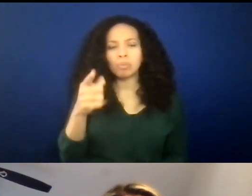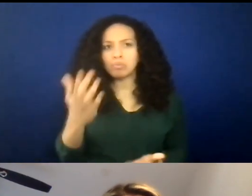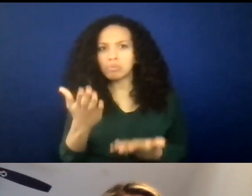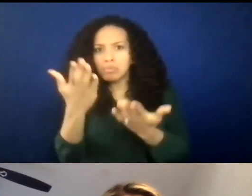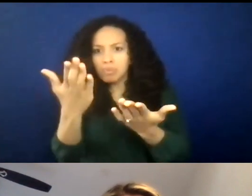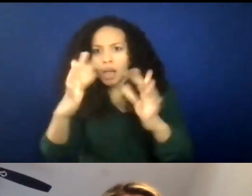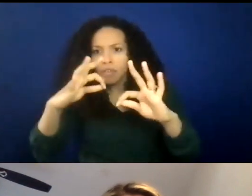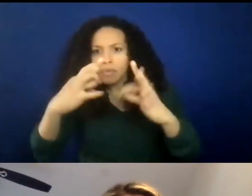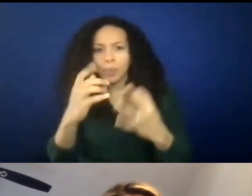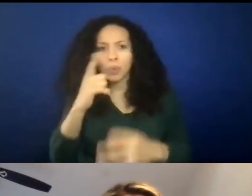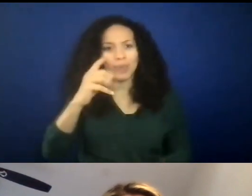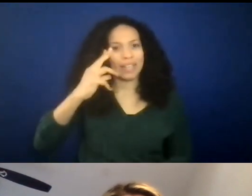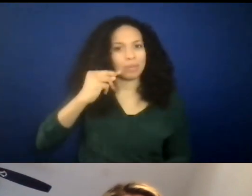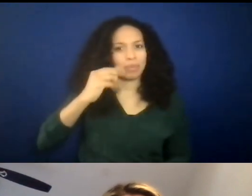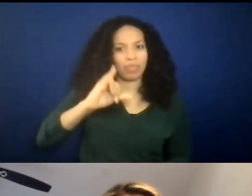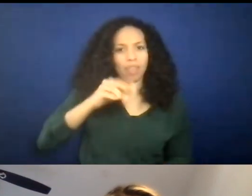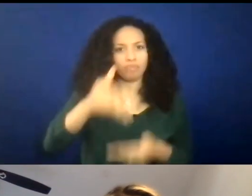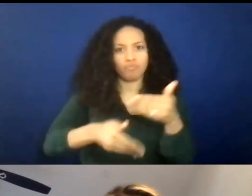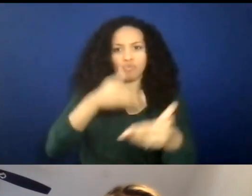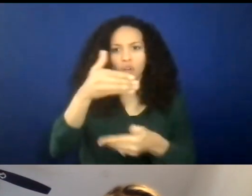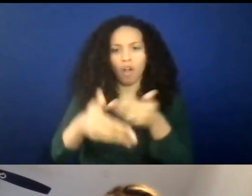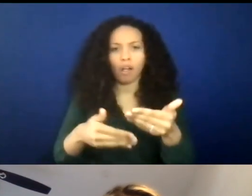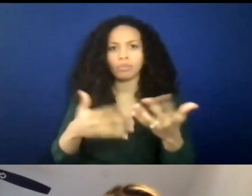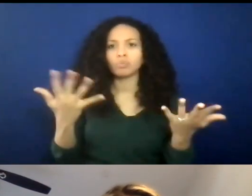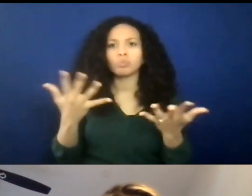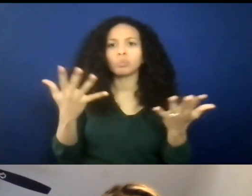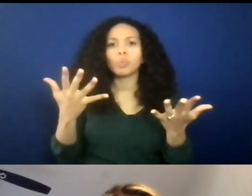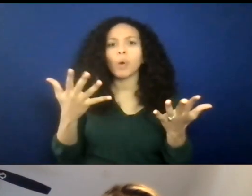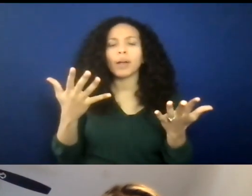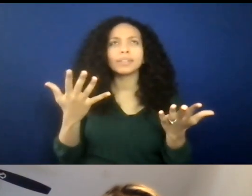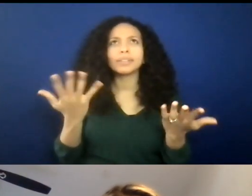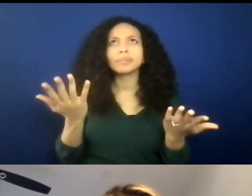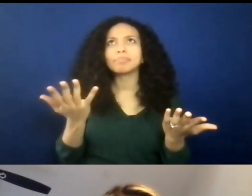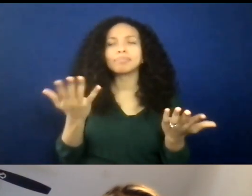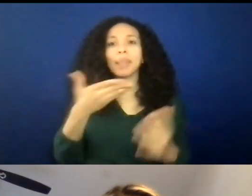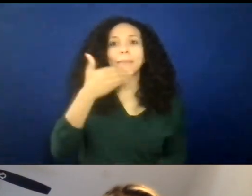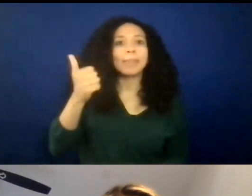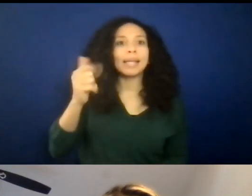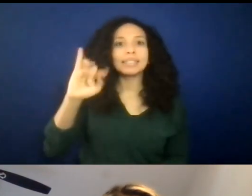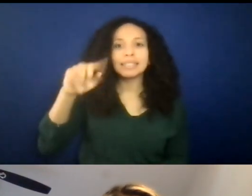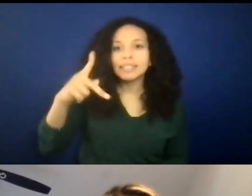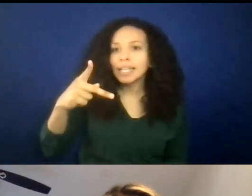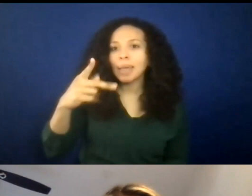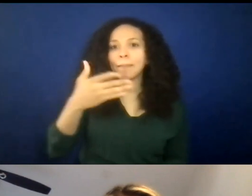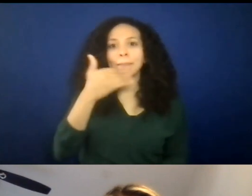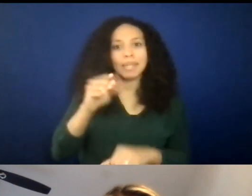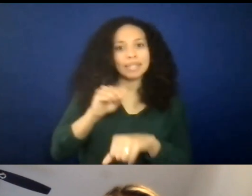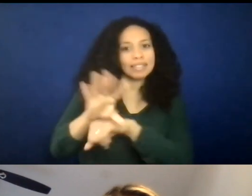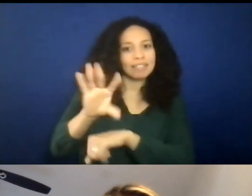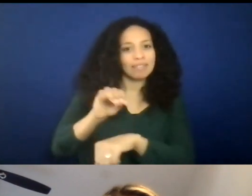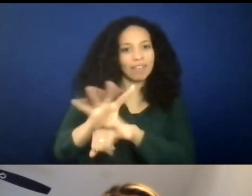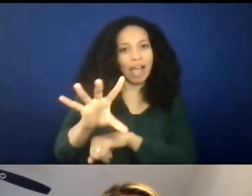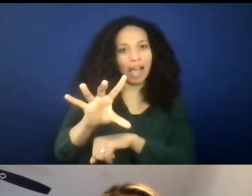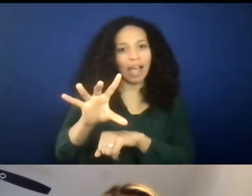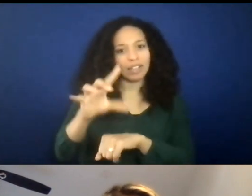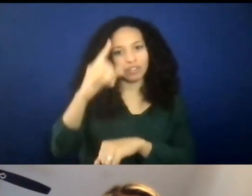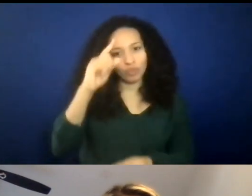this process. What are the best tips or advice that you can give those families that are about